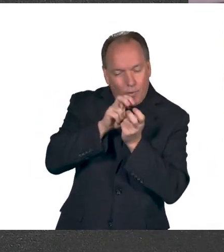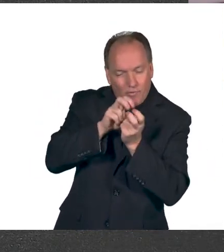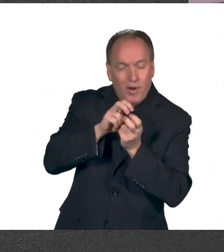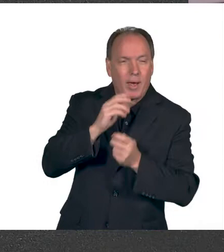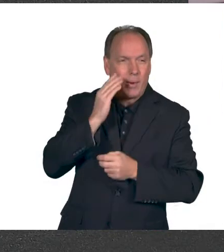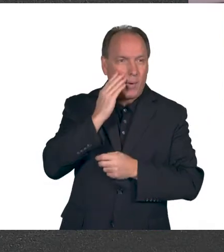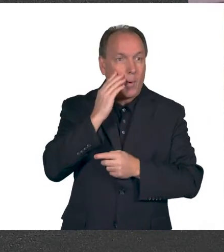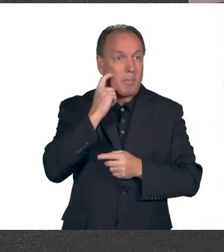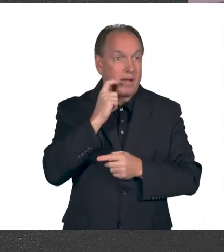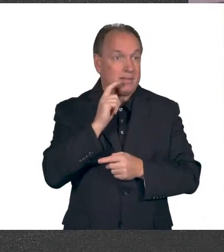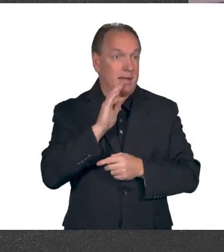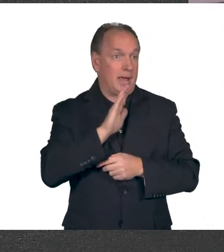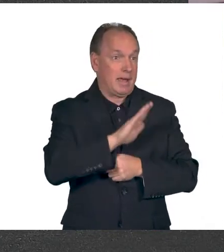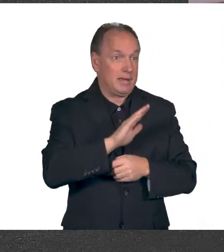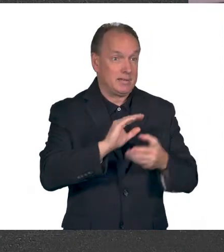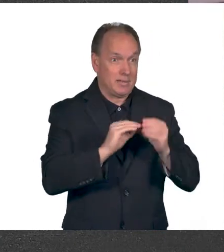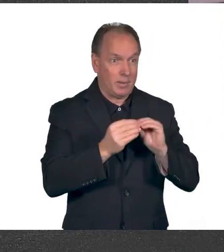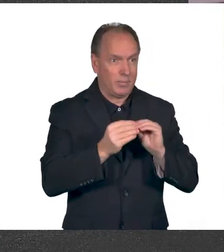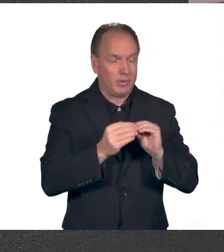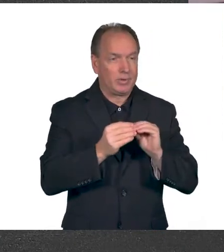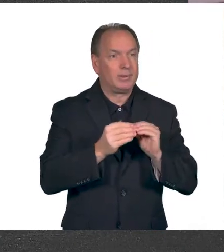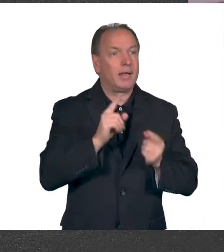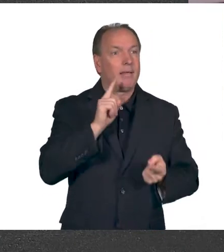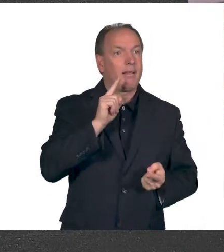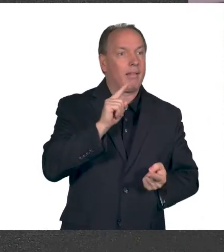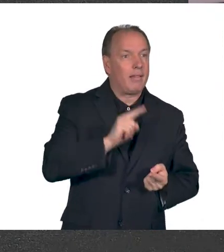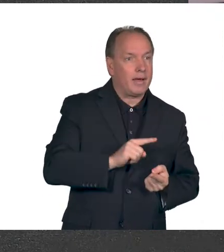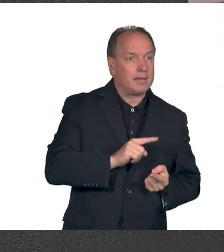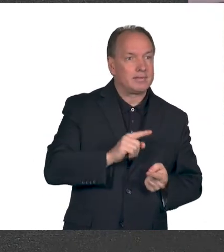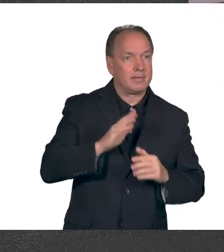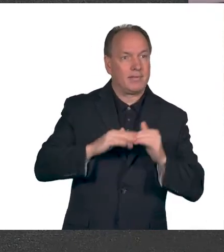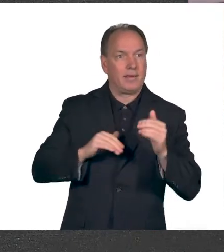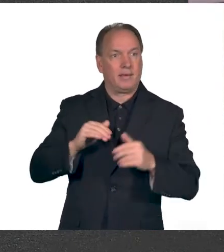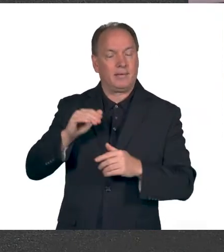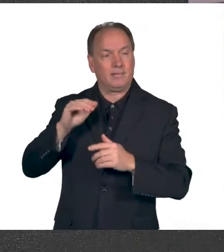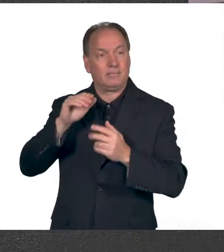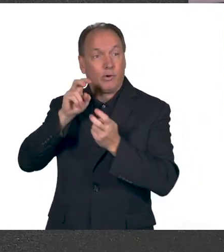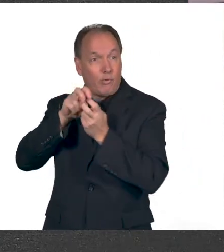and I know that because he had a smaller number, than gopher.